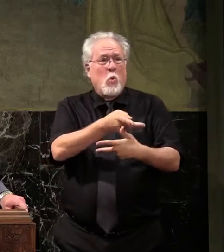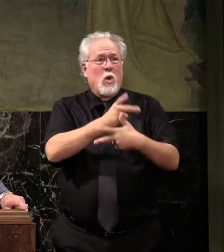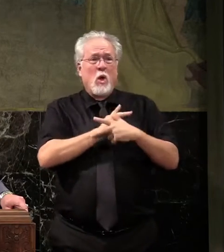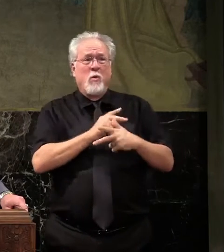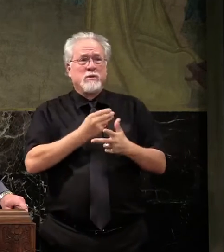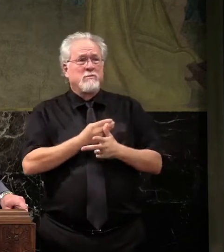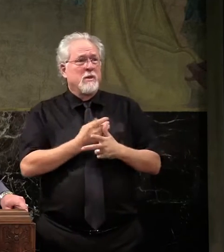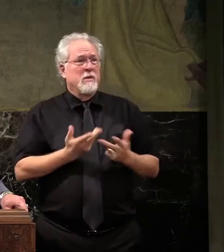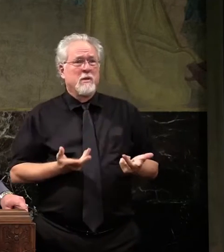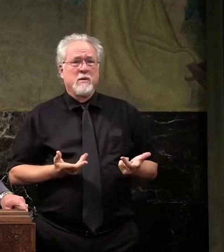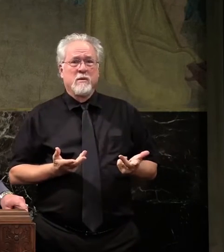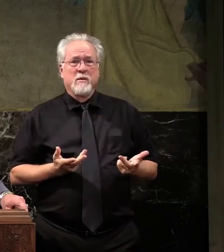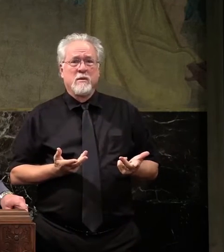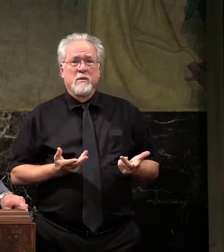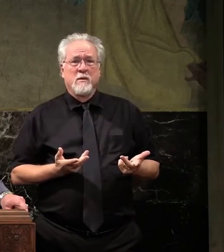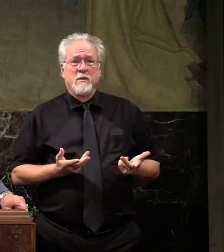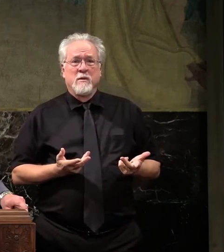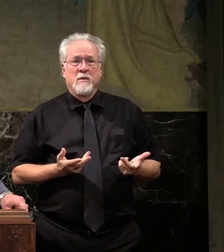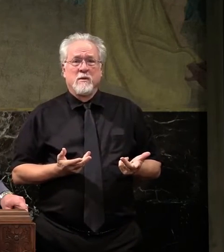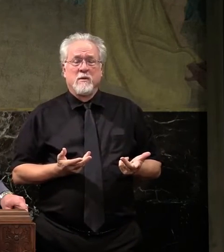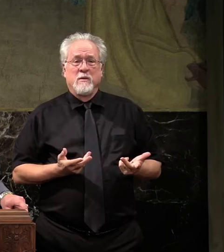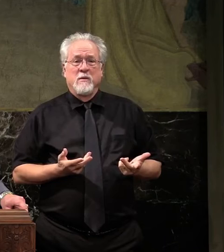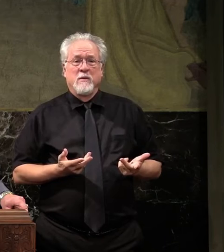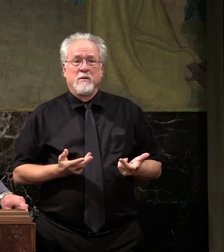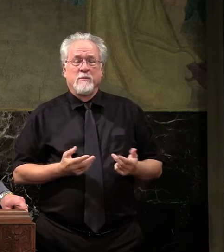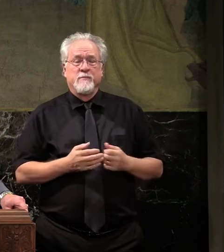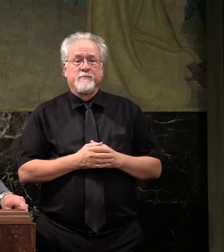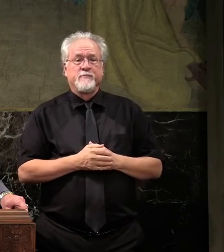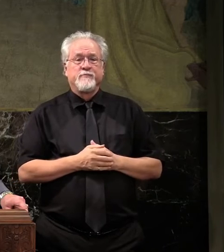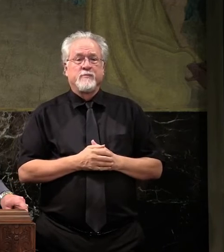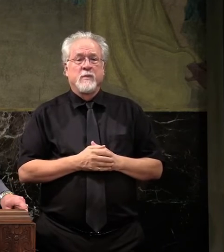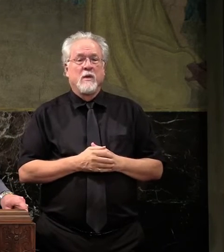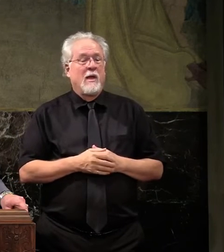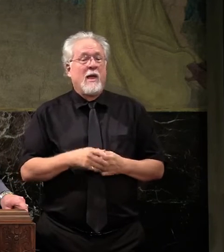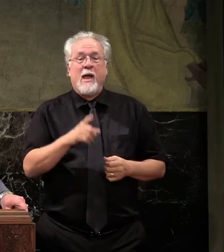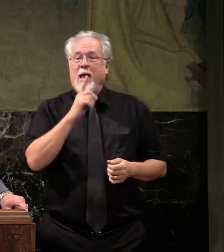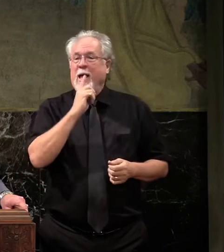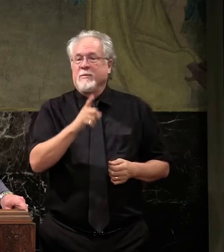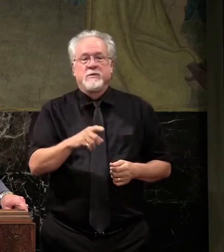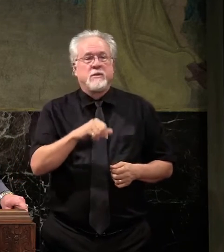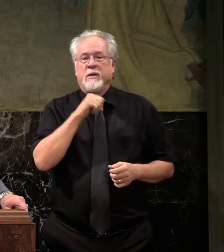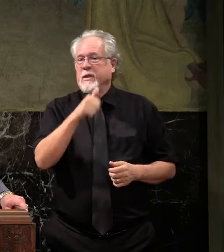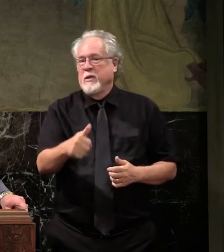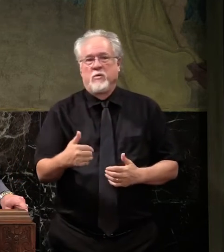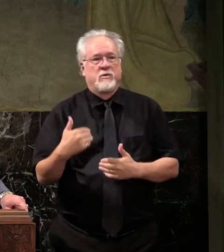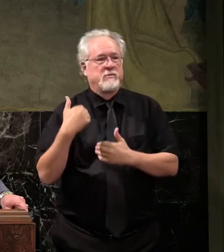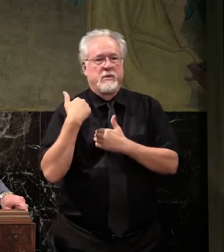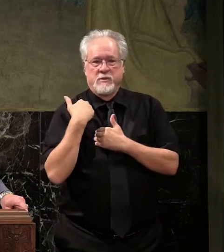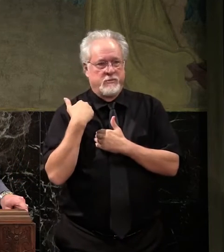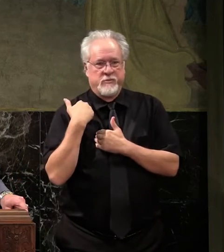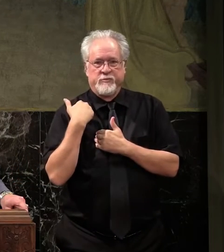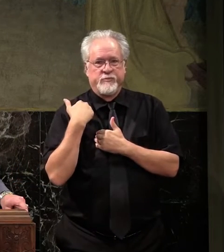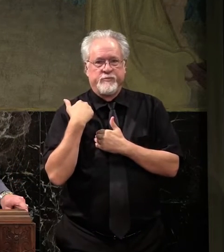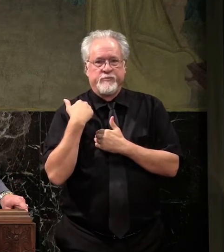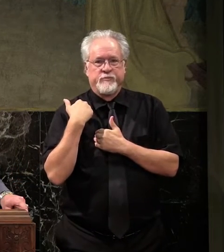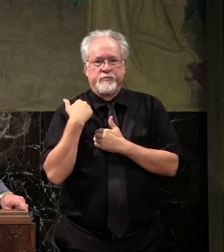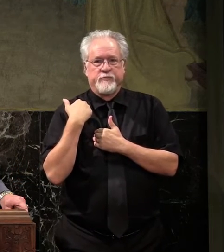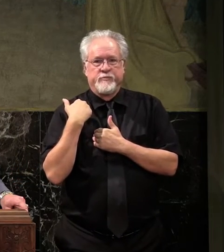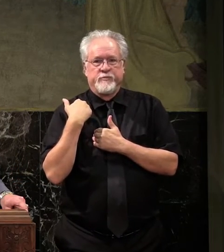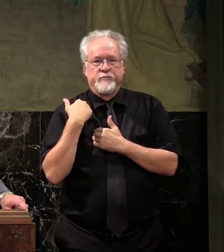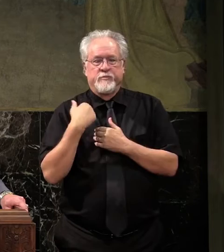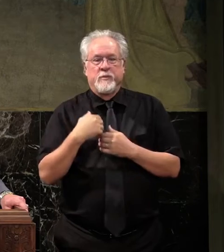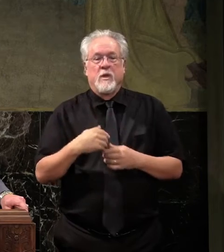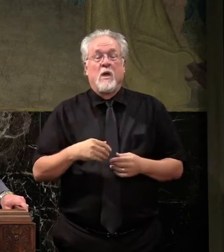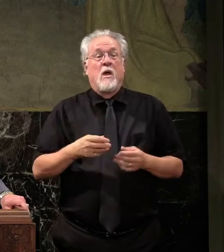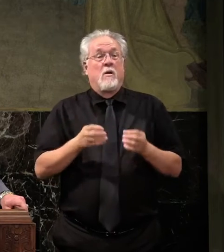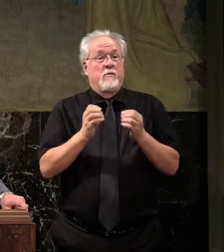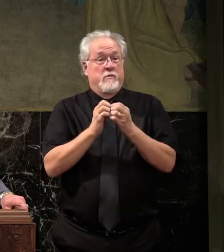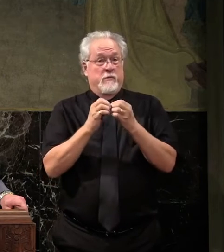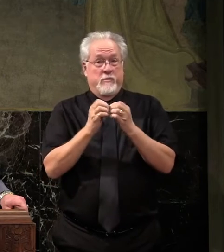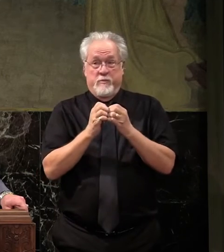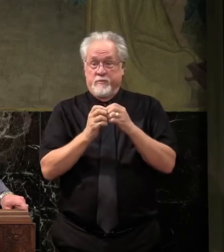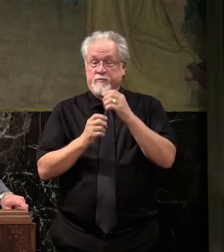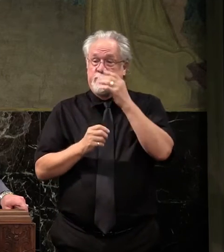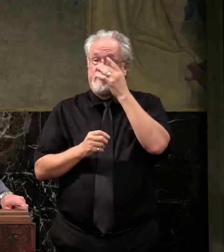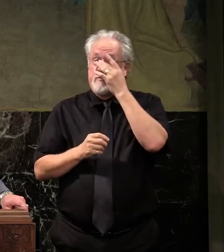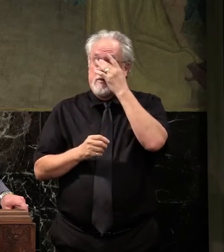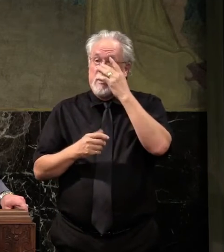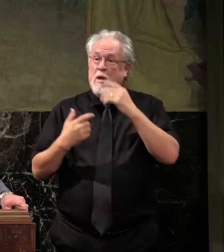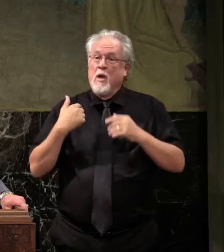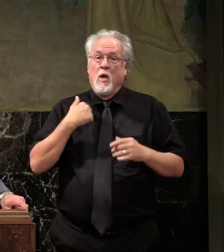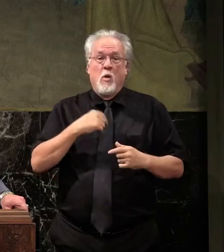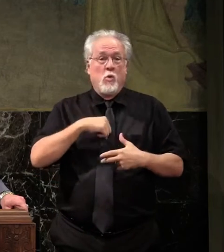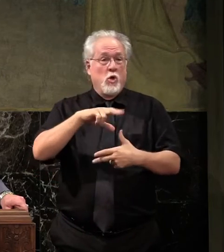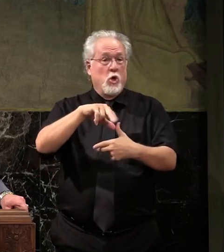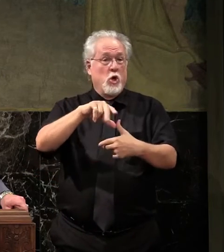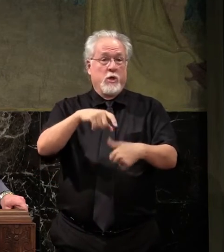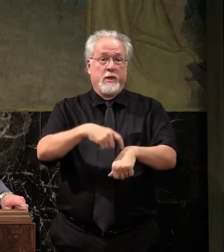Absolutely irresponsible. Further than that, we are in hurricane season and we